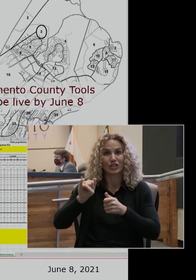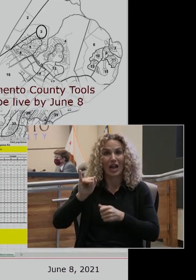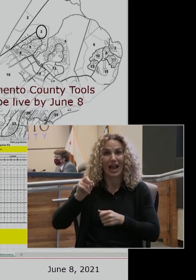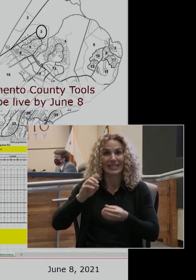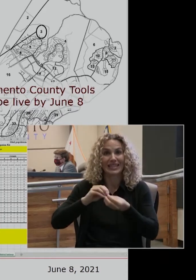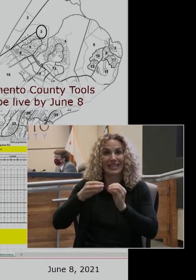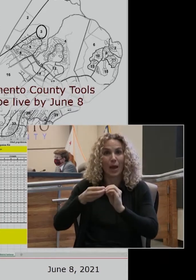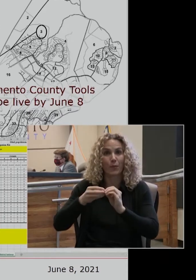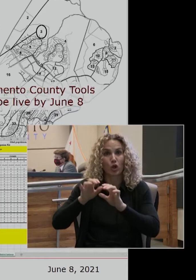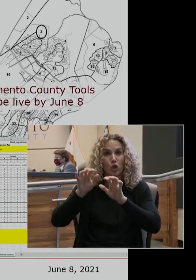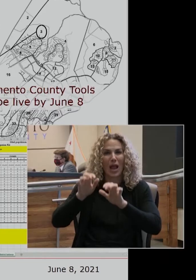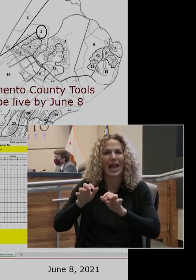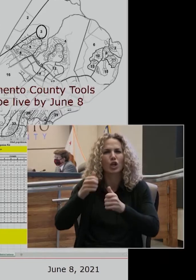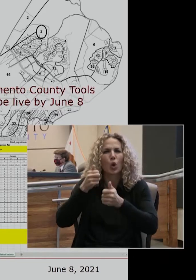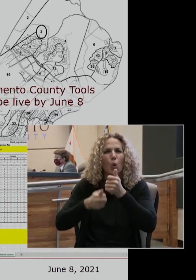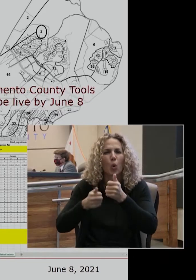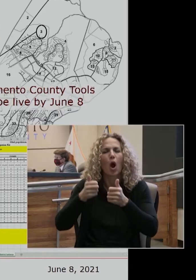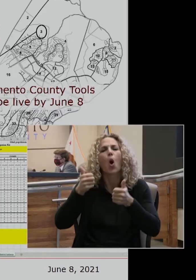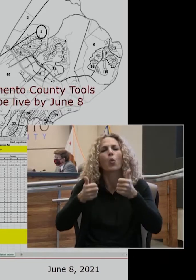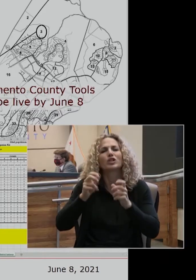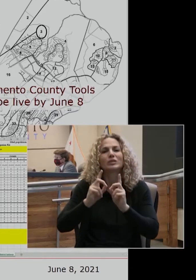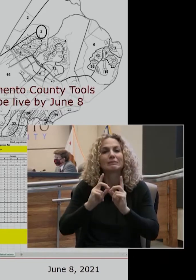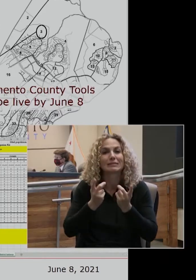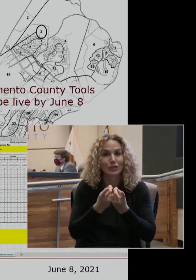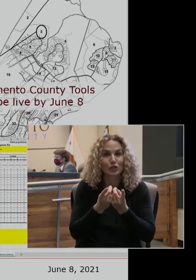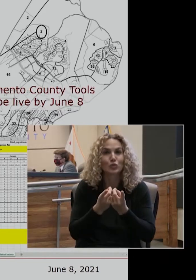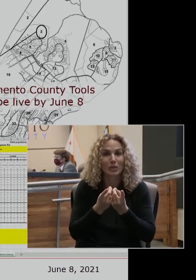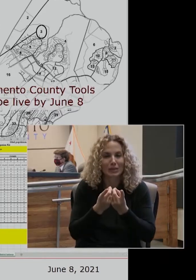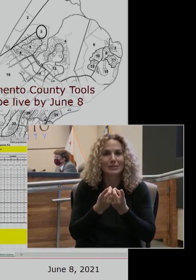NOT WORTH LEARNING XL AND THEN YOU ENTER IN WHICH DISTRICT AND YOU ENTER IN WHICH DISTRICT AND A SECOND WORK SHEET IN THAT FILE